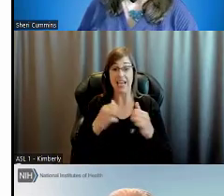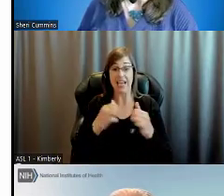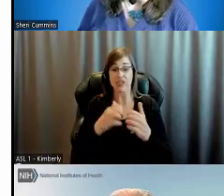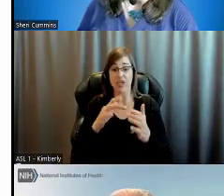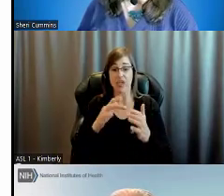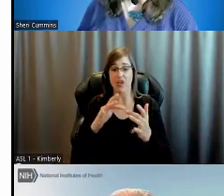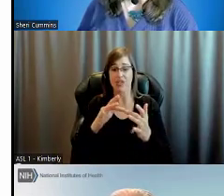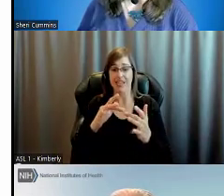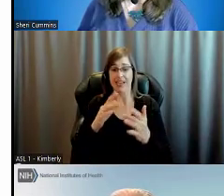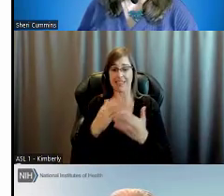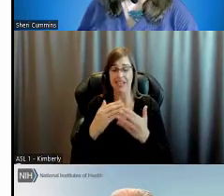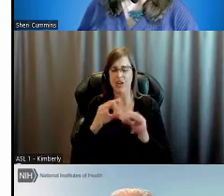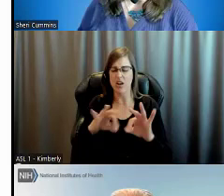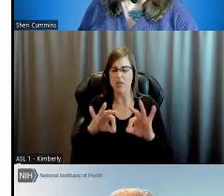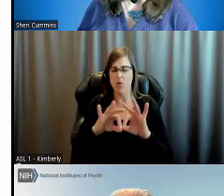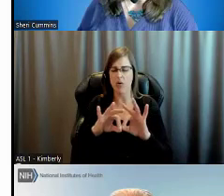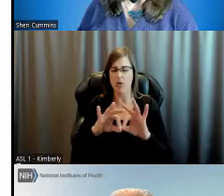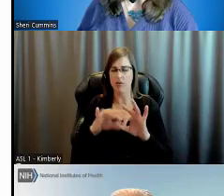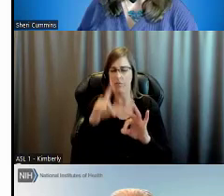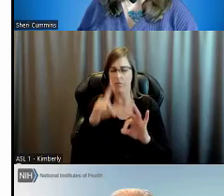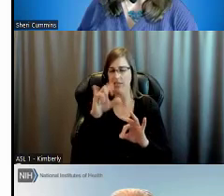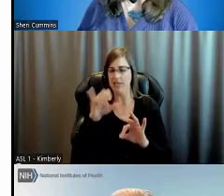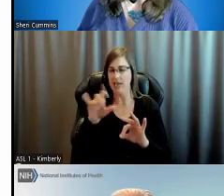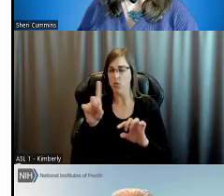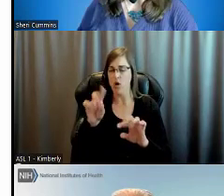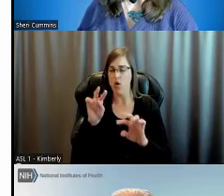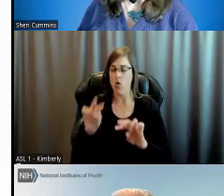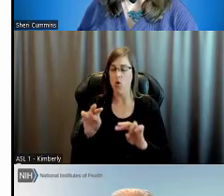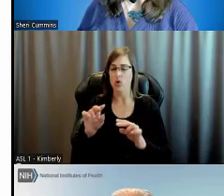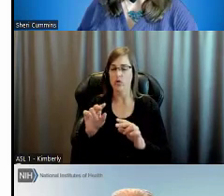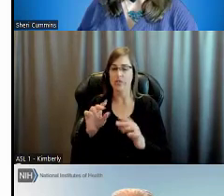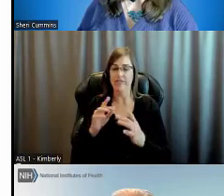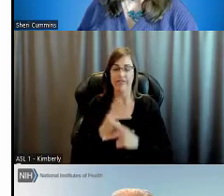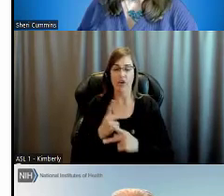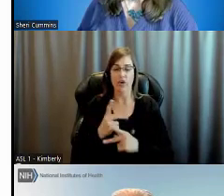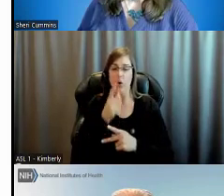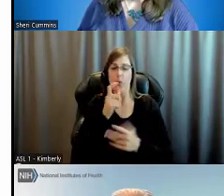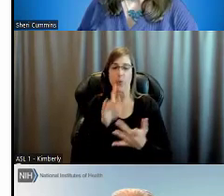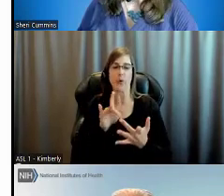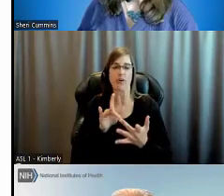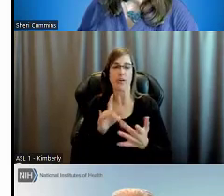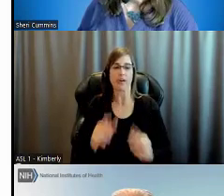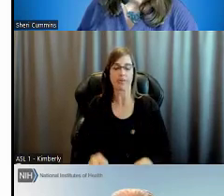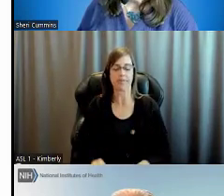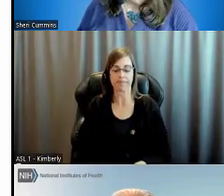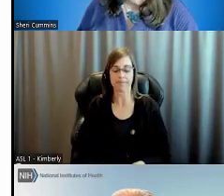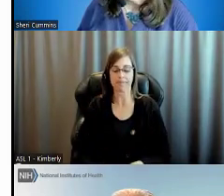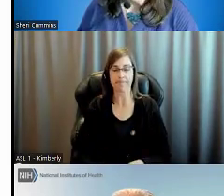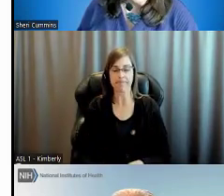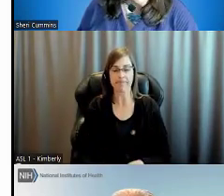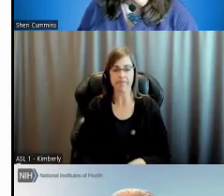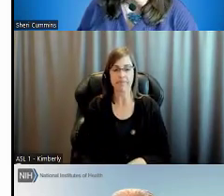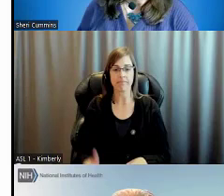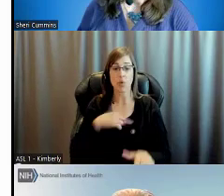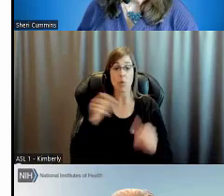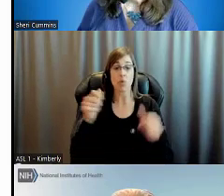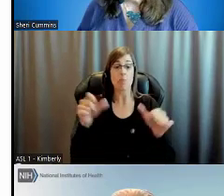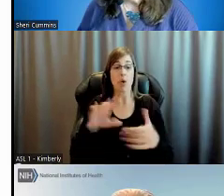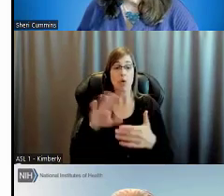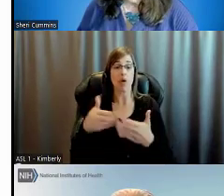that's where you're going to go to figure out who to contact. Okay. We post all of these funding opportunities in two places.